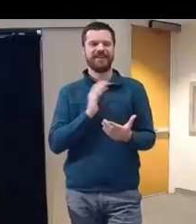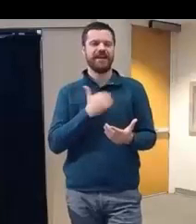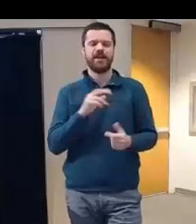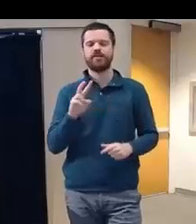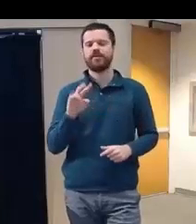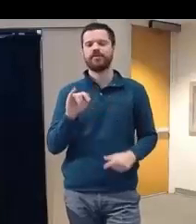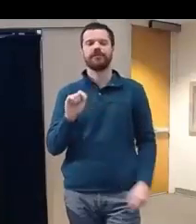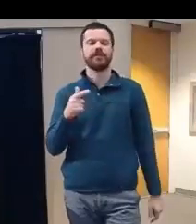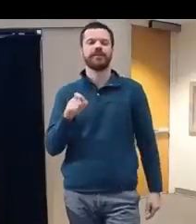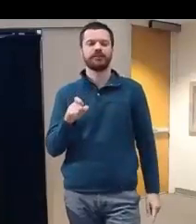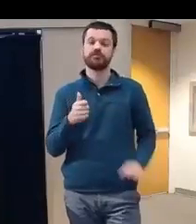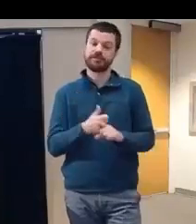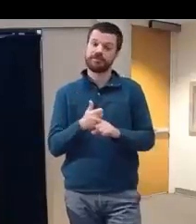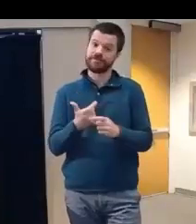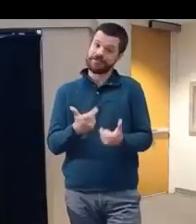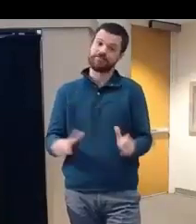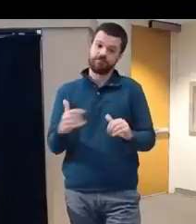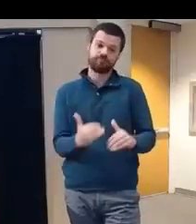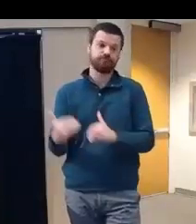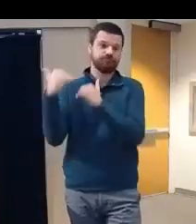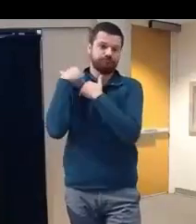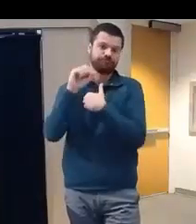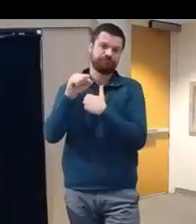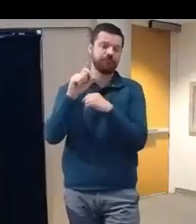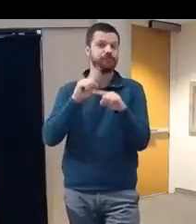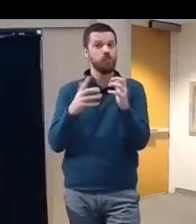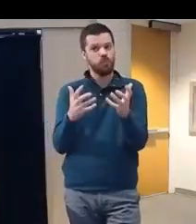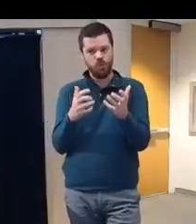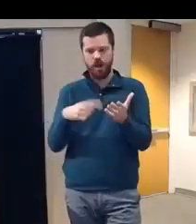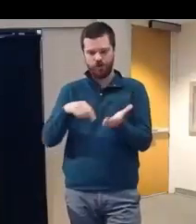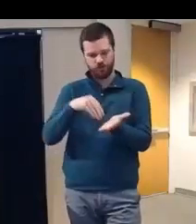um it is a big lift um because we want our students to graduate with an excellent